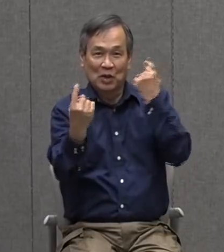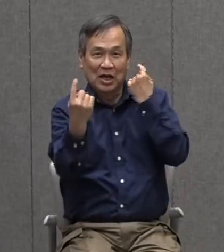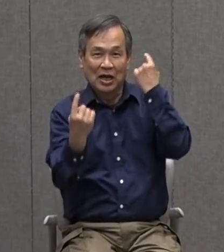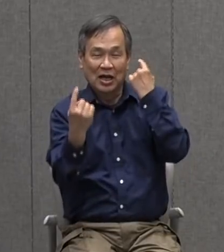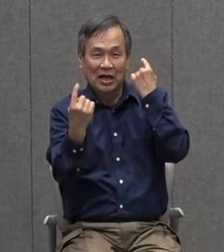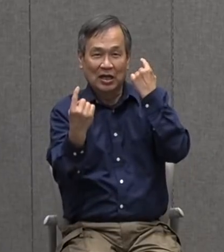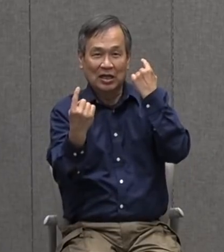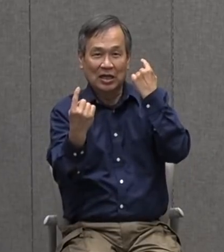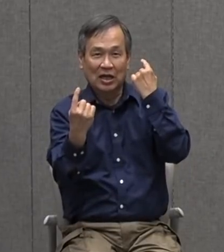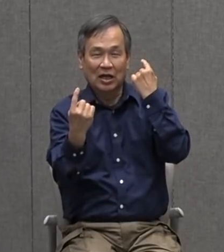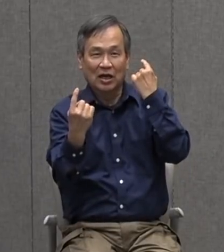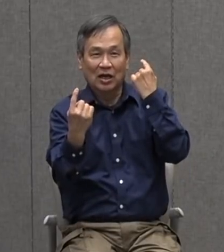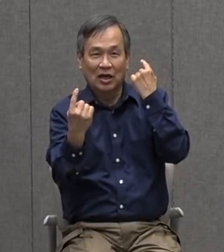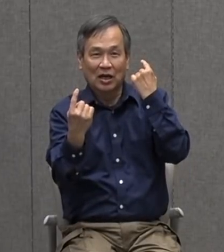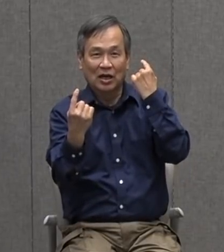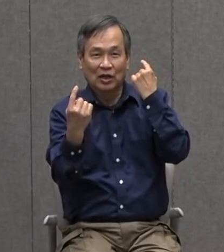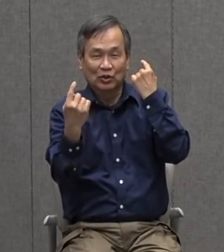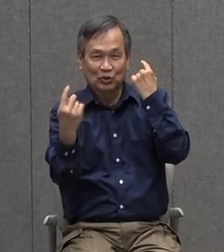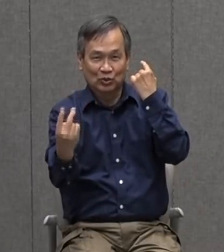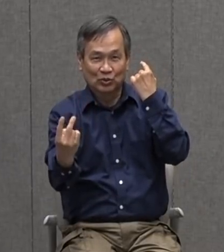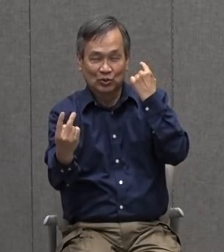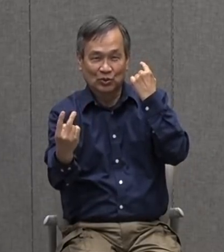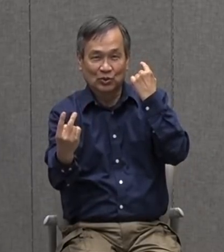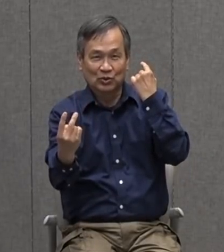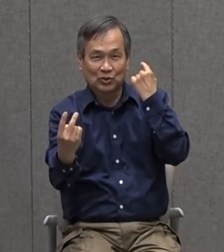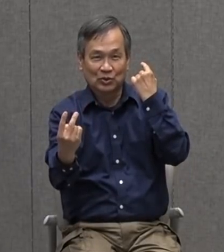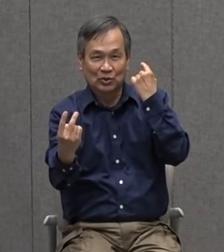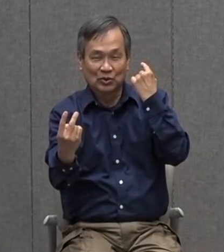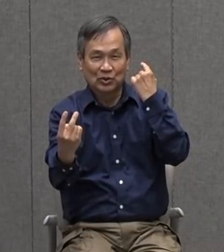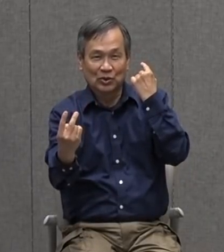Now he's burying two seeds, getting four,